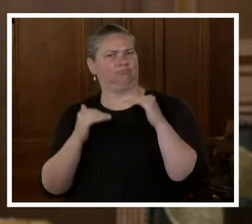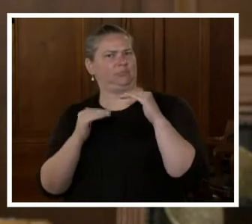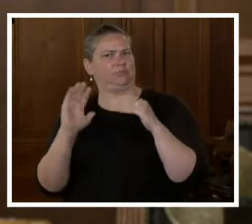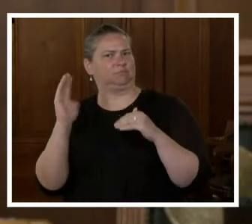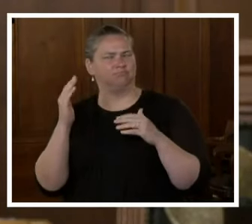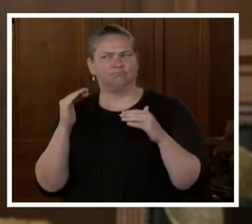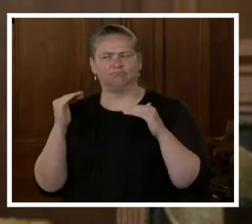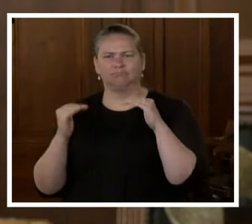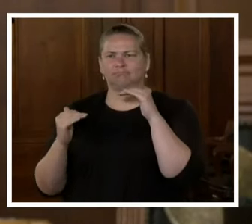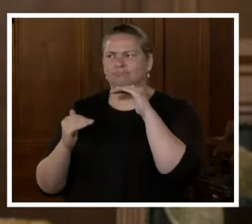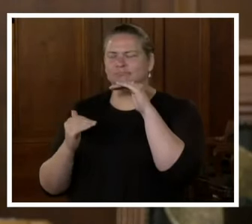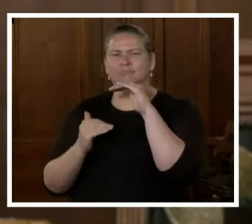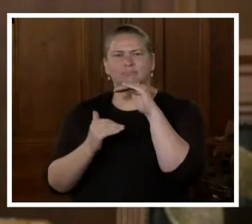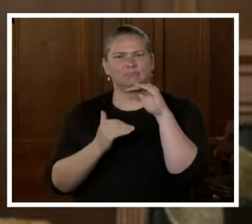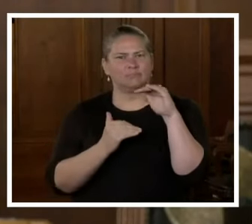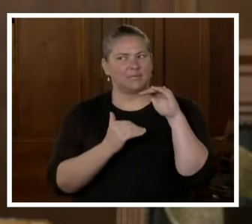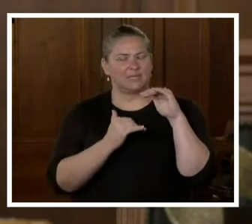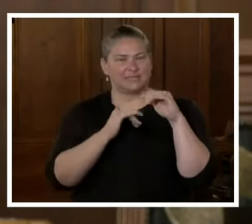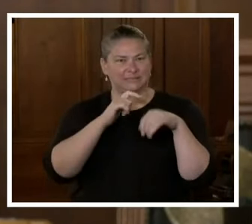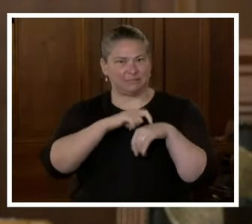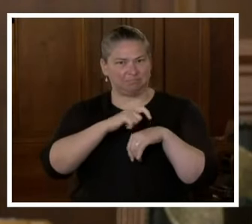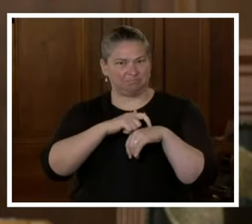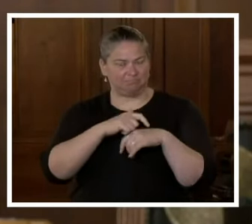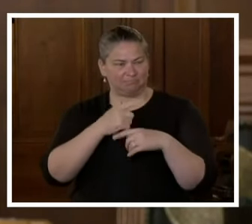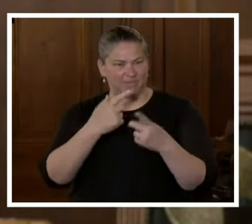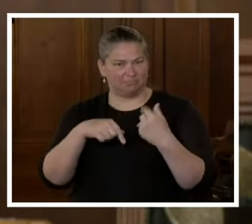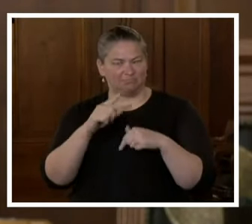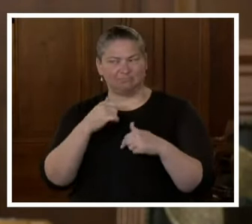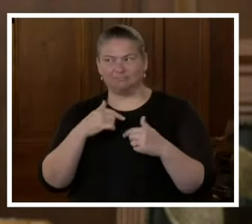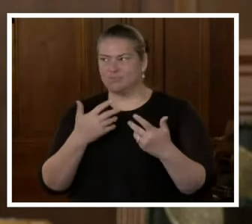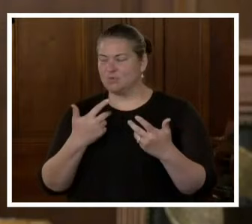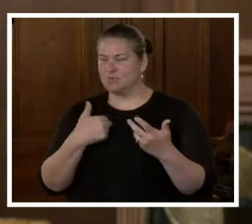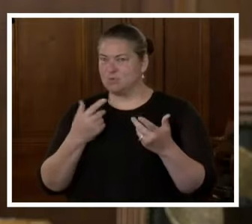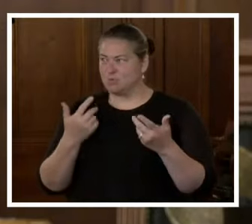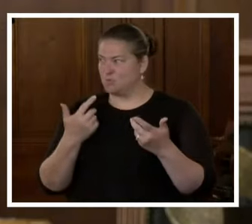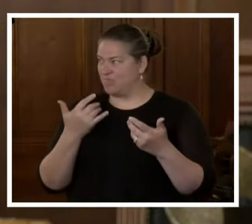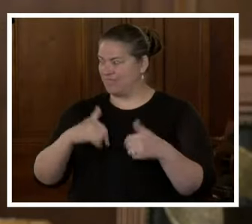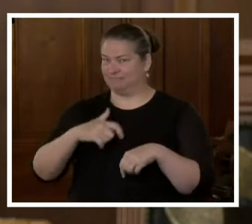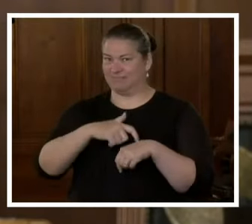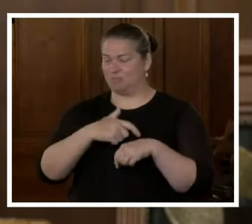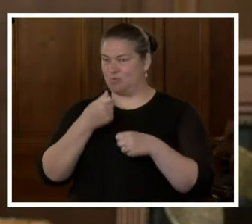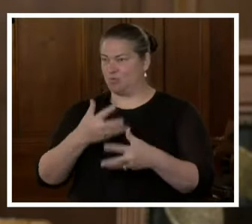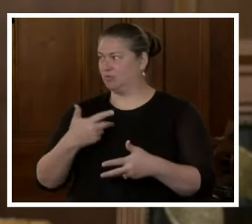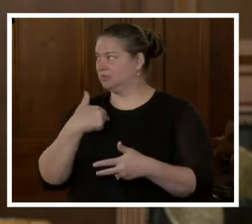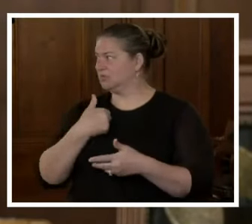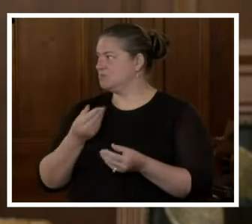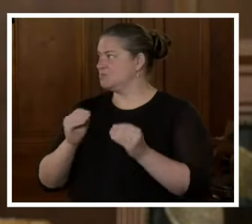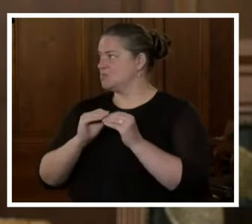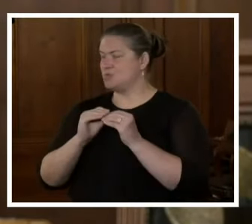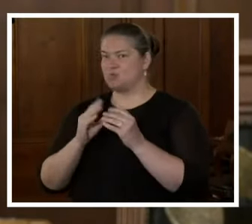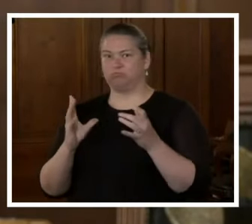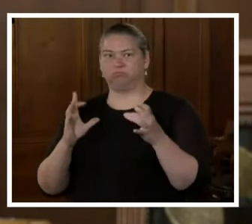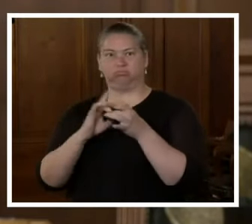AND TONIGHT IS PRIMARILY GOING TO FOCUS ON COVID-19, AND I